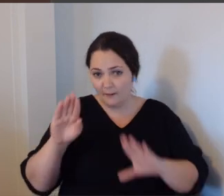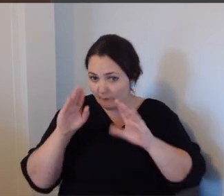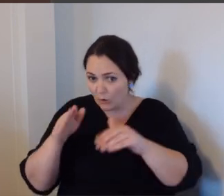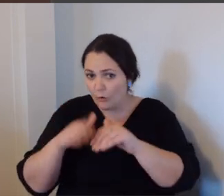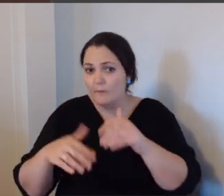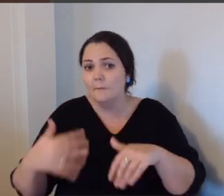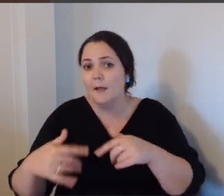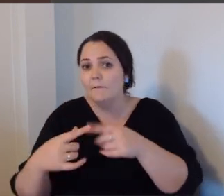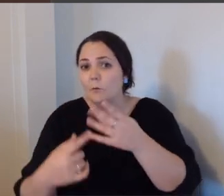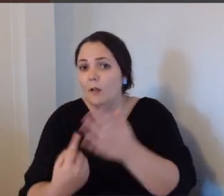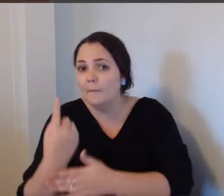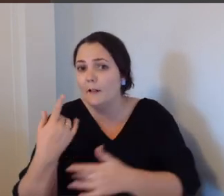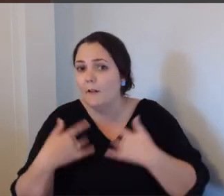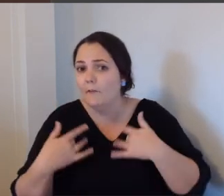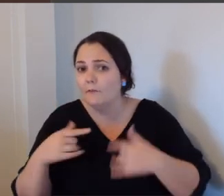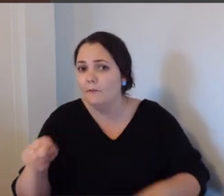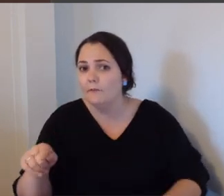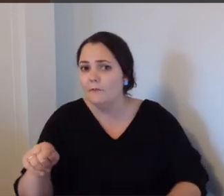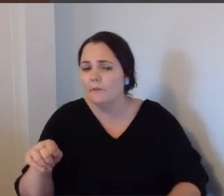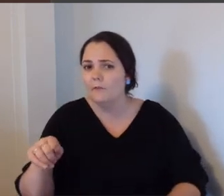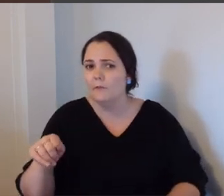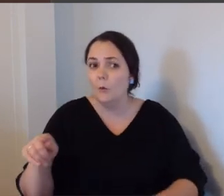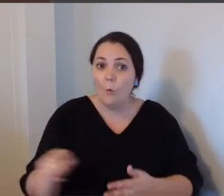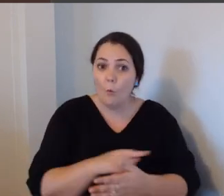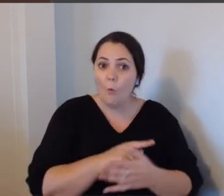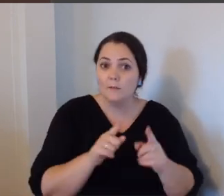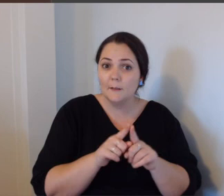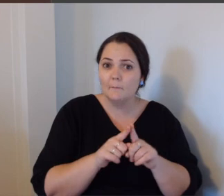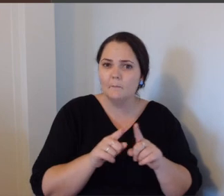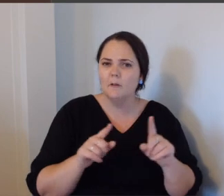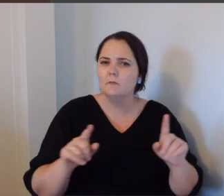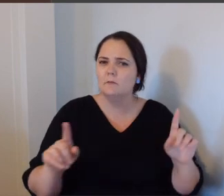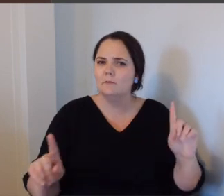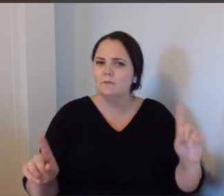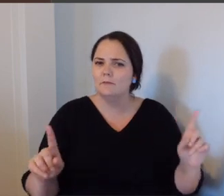And then what does that really reveal about us and our appetite for celebrity culture and our